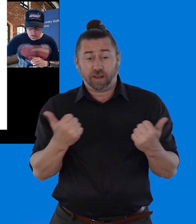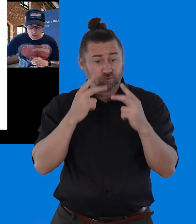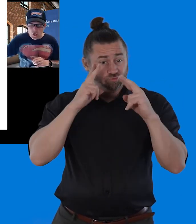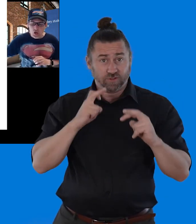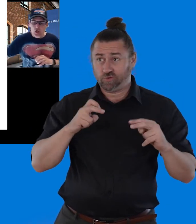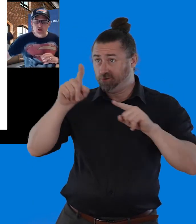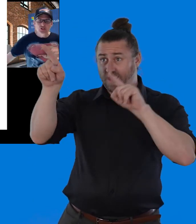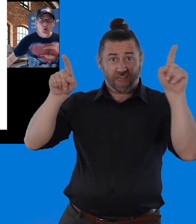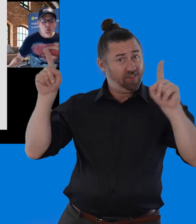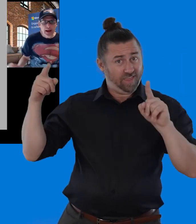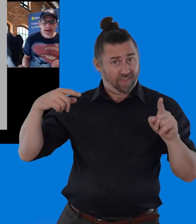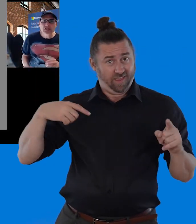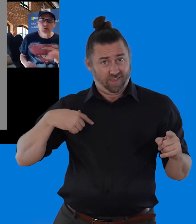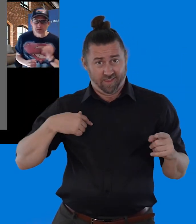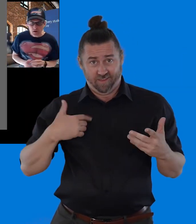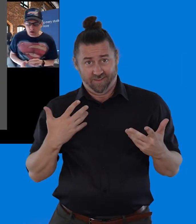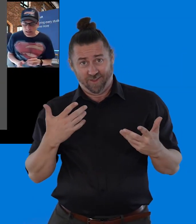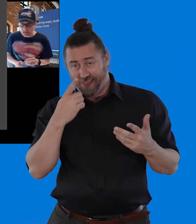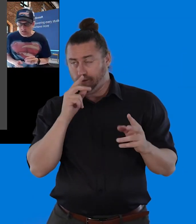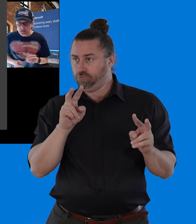So, where do we find Immersive Reader?